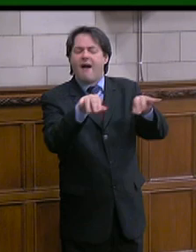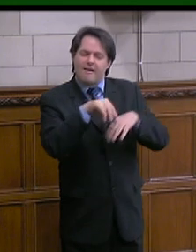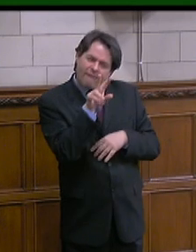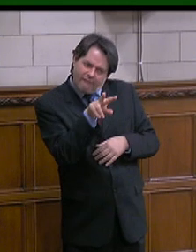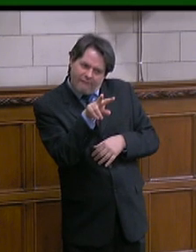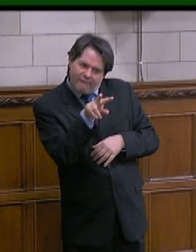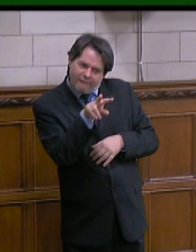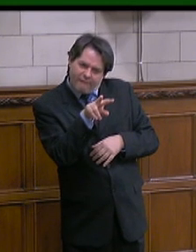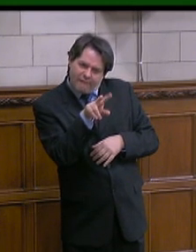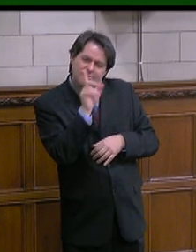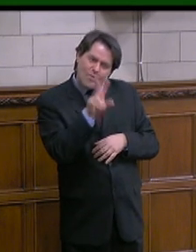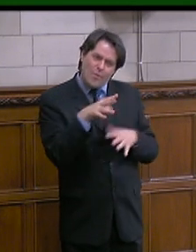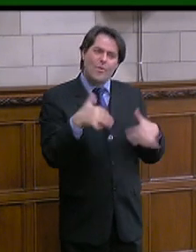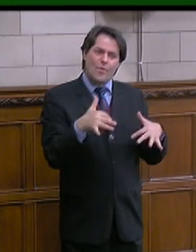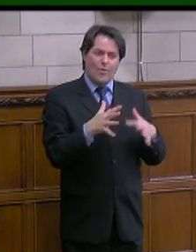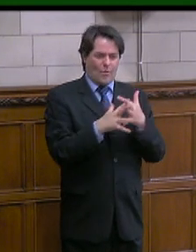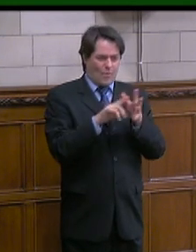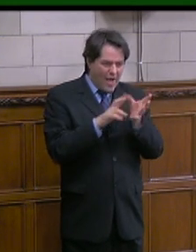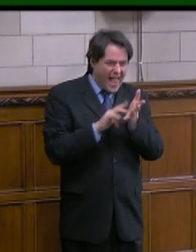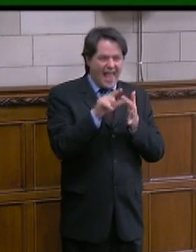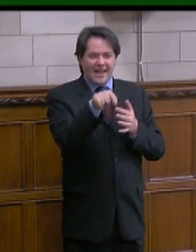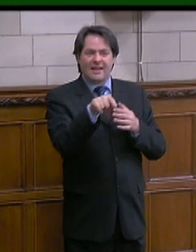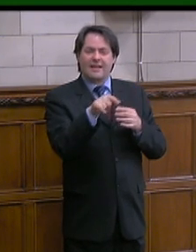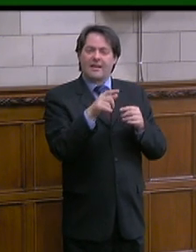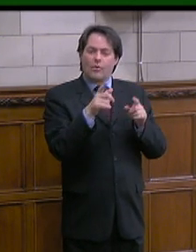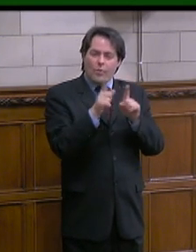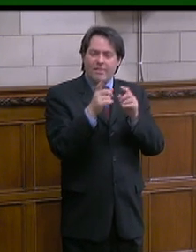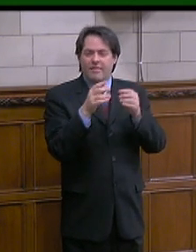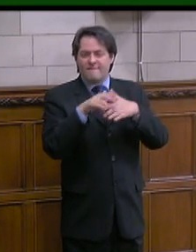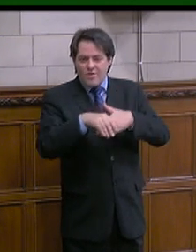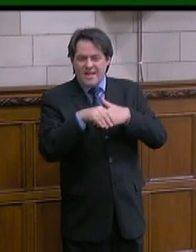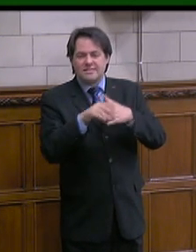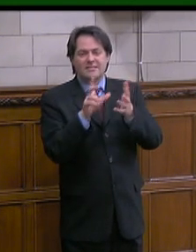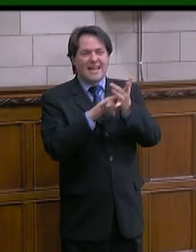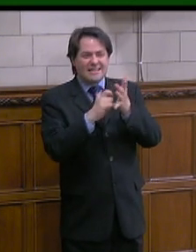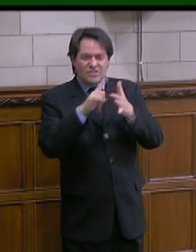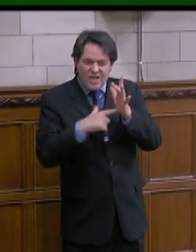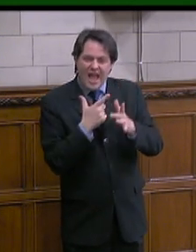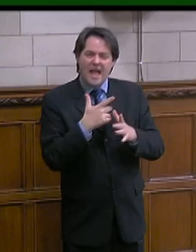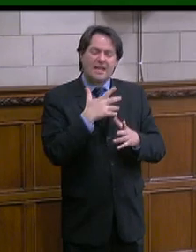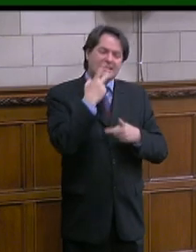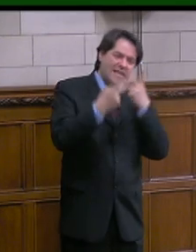site that he and his friend Lizzie Jay have, on which they sign and sing pop songs—actually,